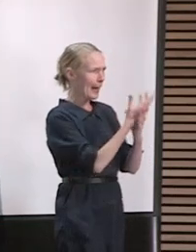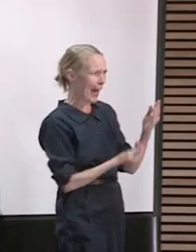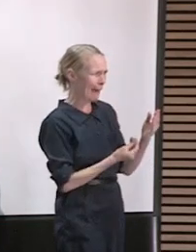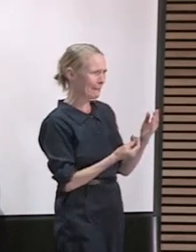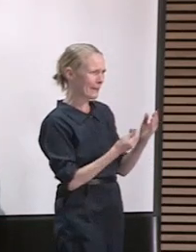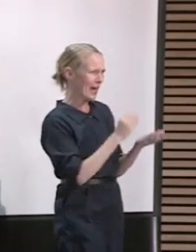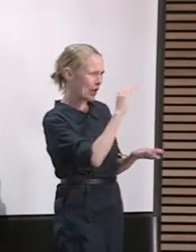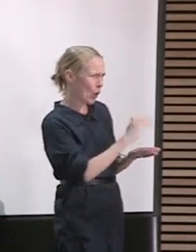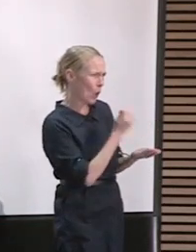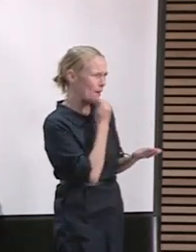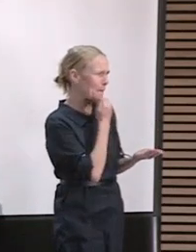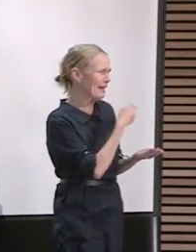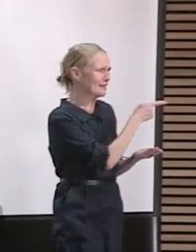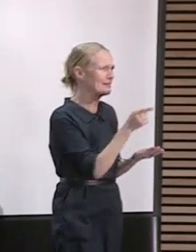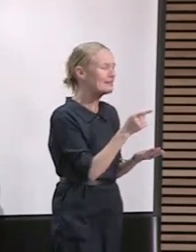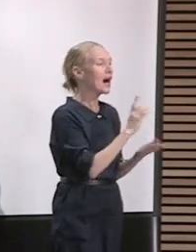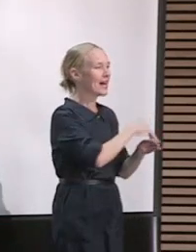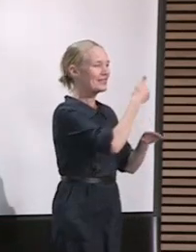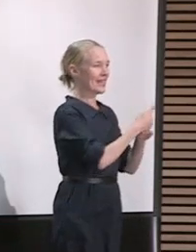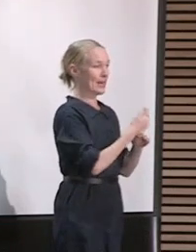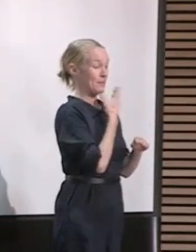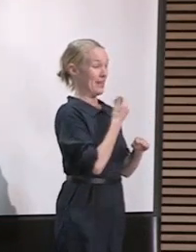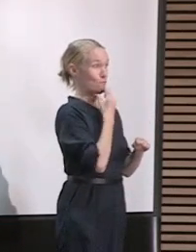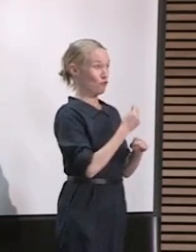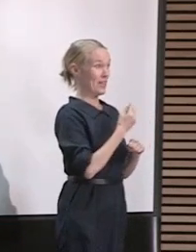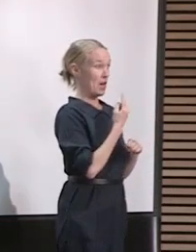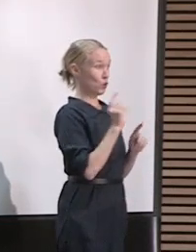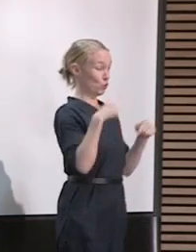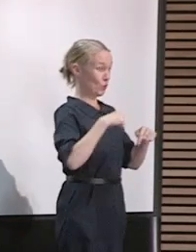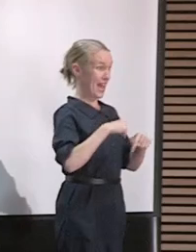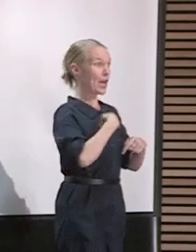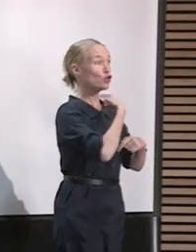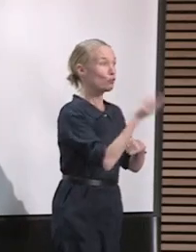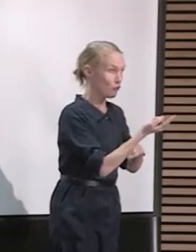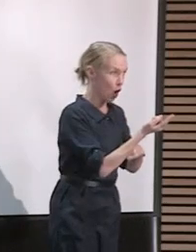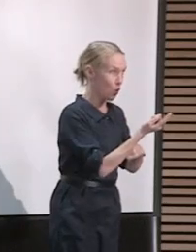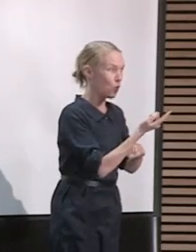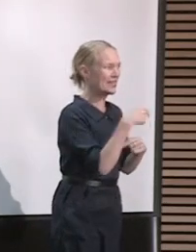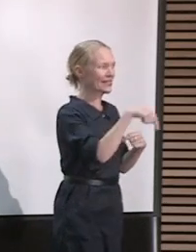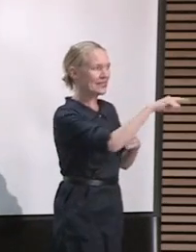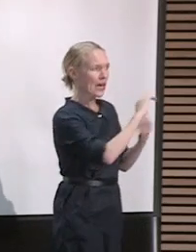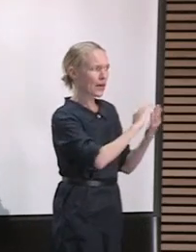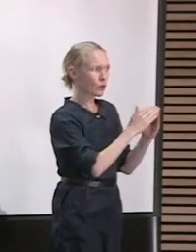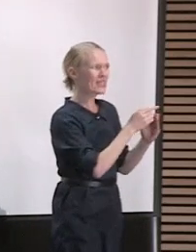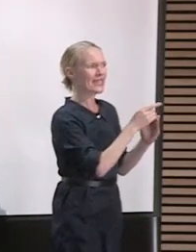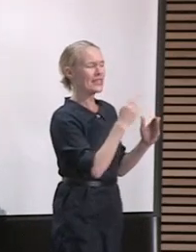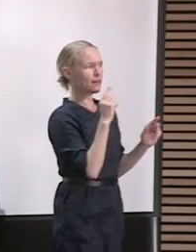already in there. These